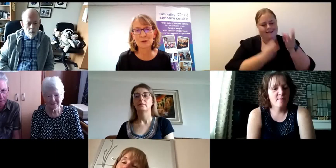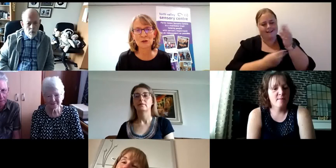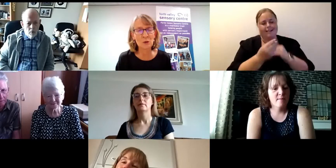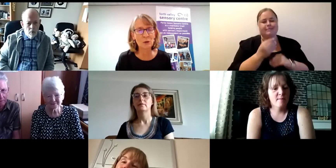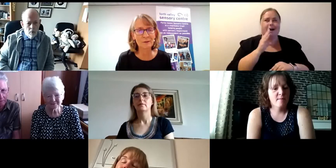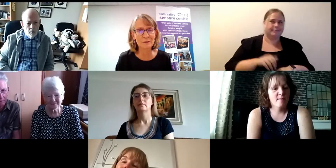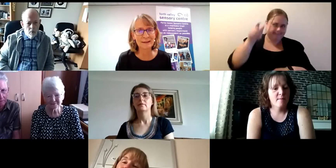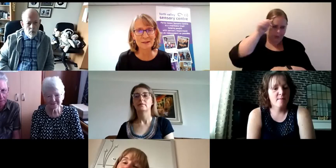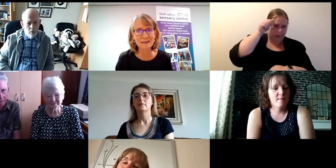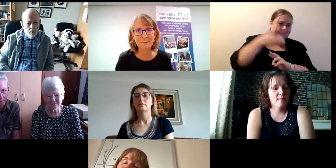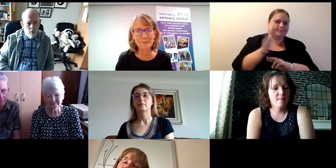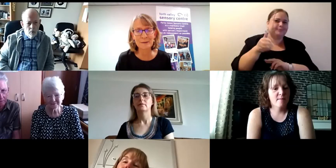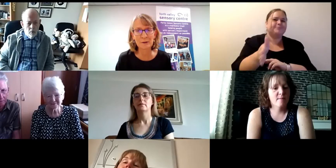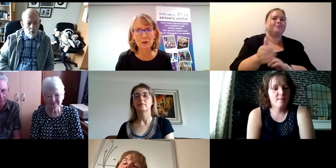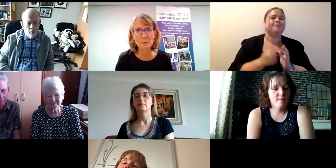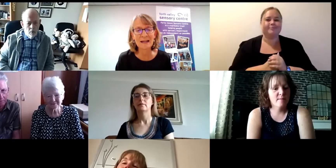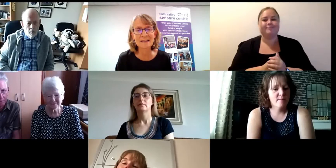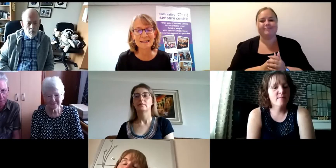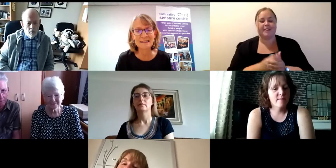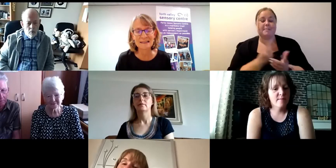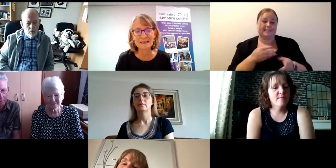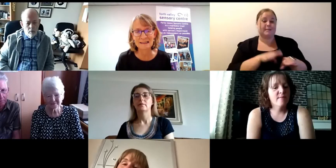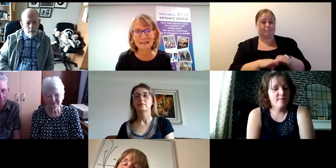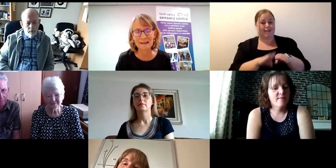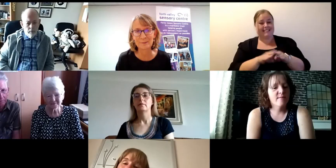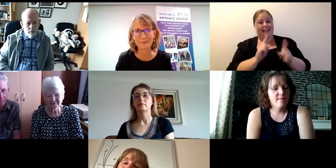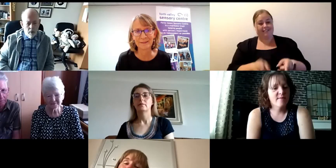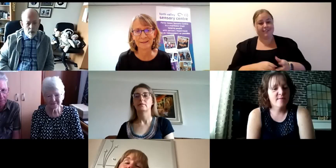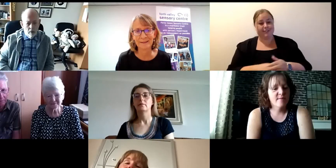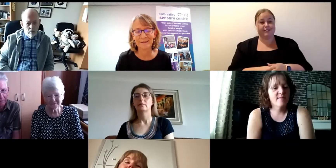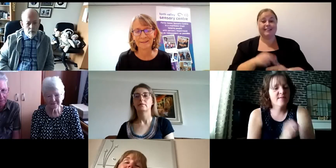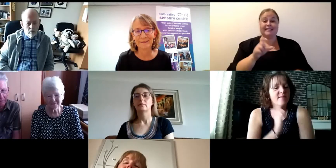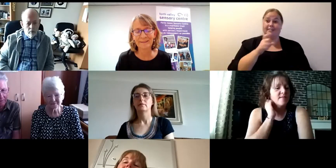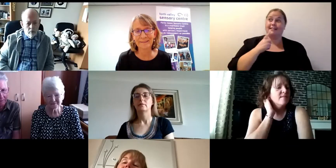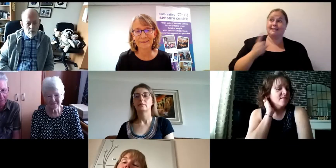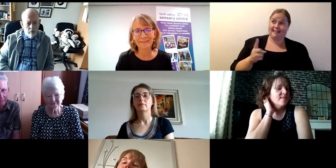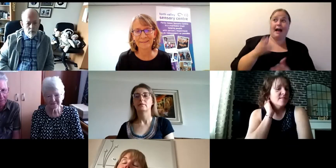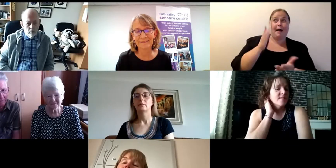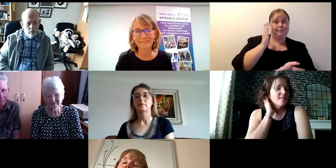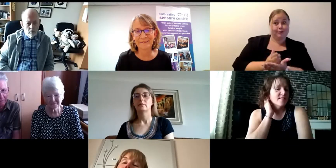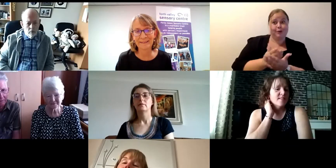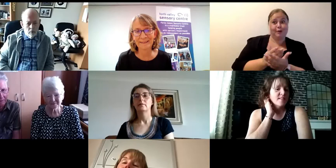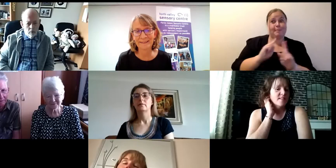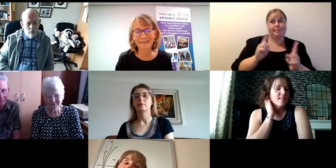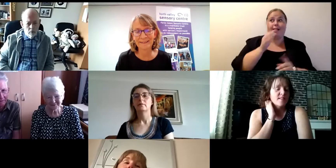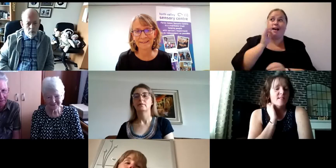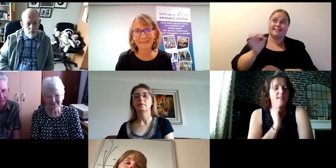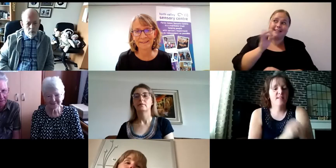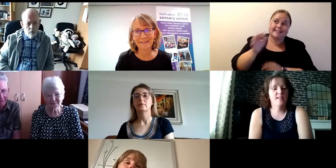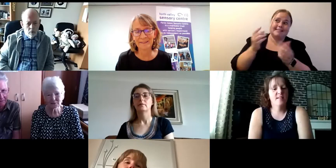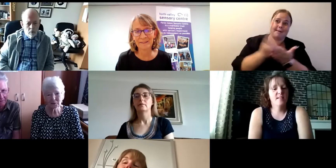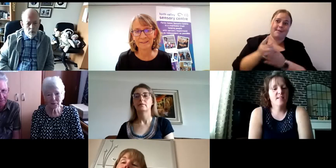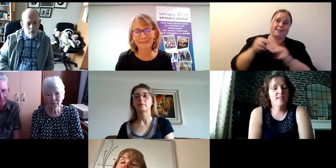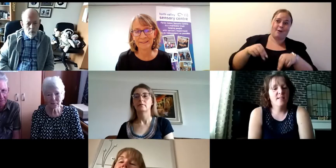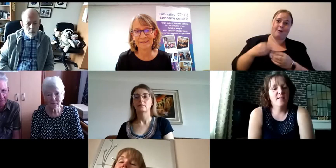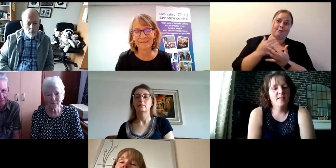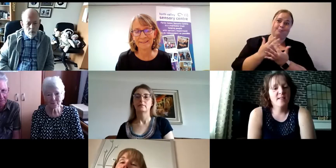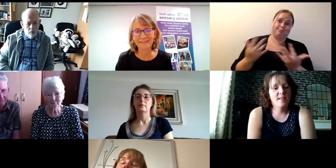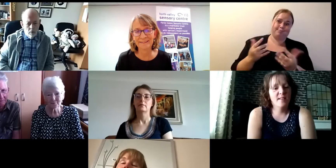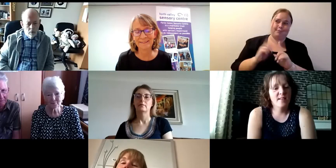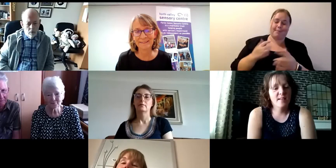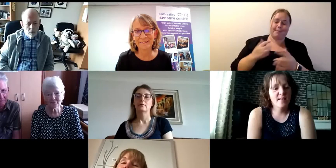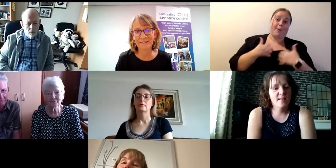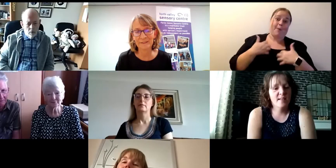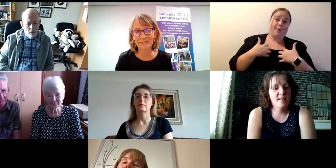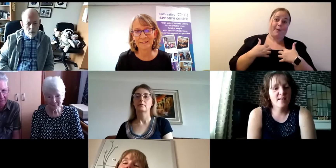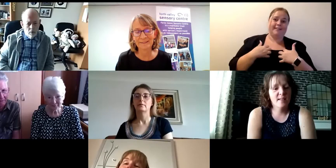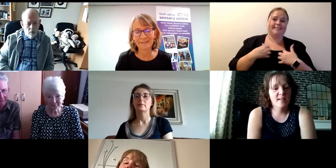Yes and then I hear people say "That's amazing your dog knows when to get off the bus"